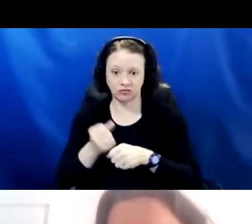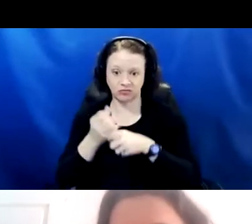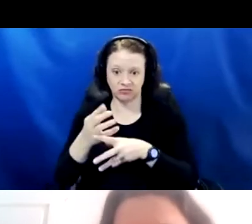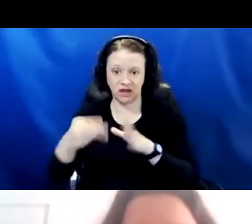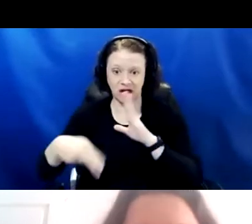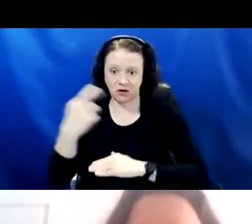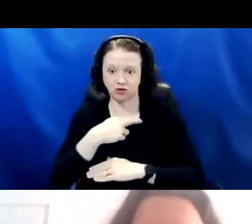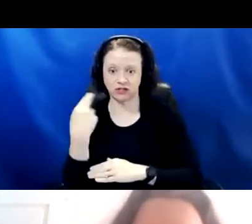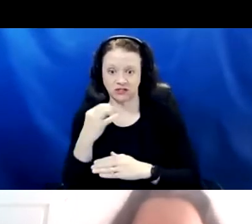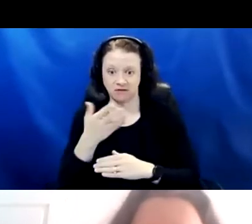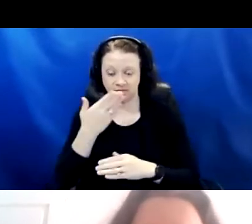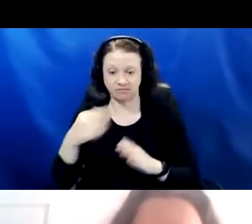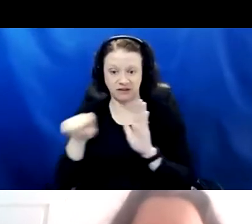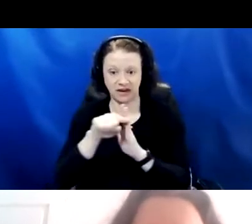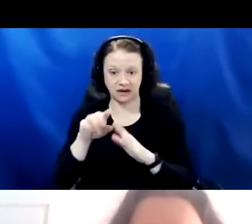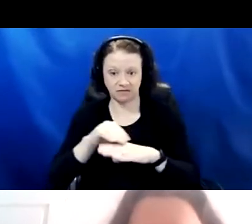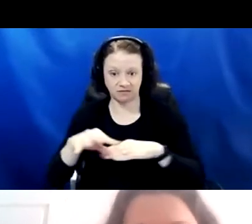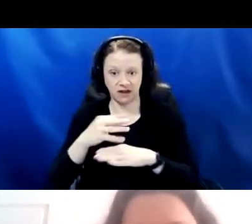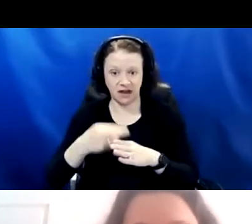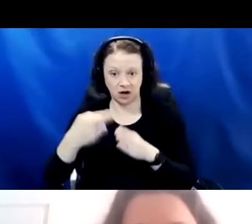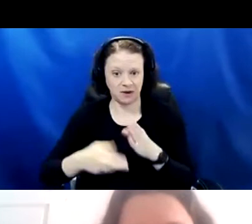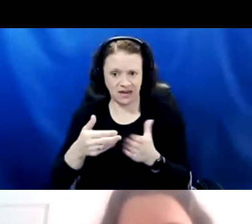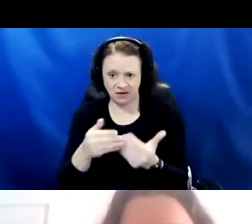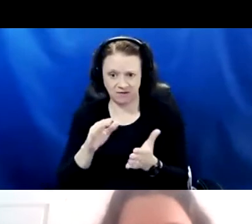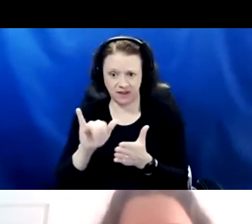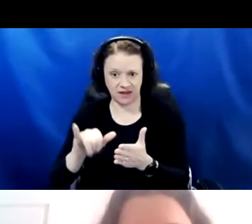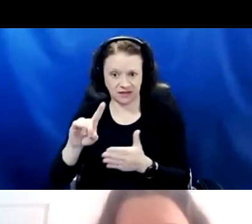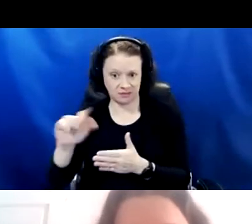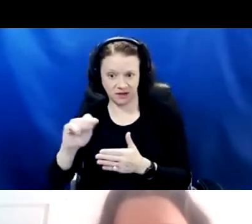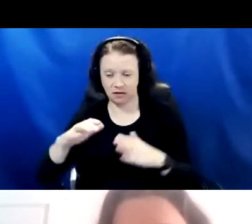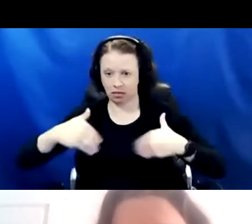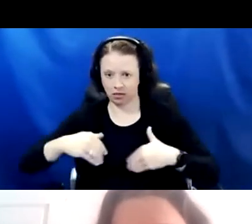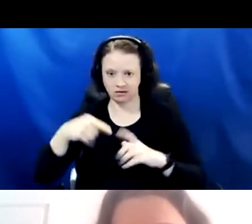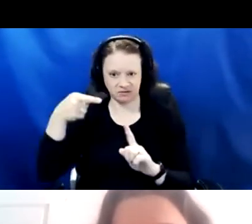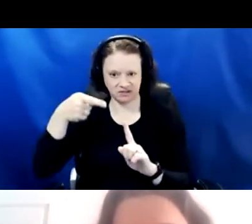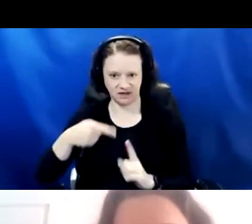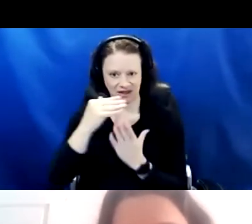at high risk of adverse outcomes, even if that disability is not specifically listed